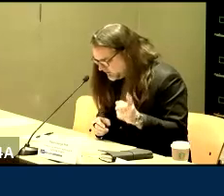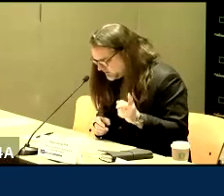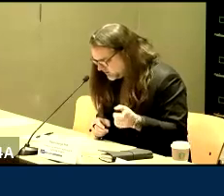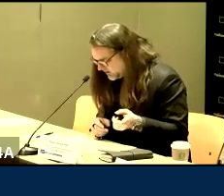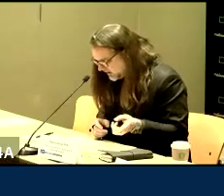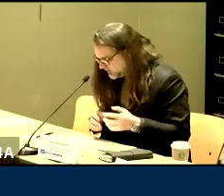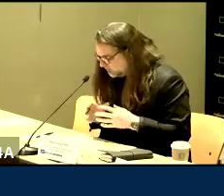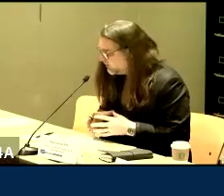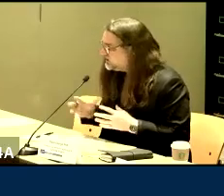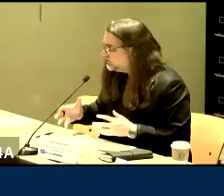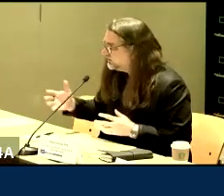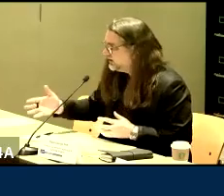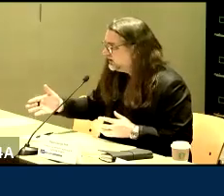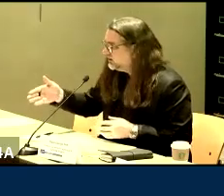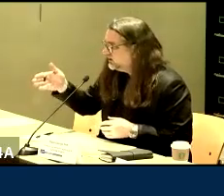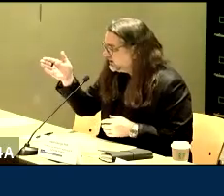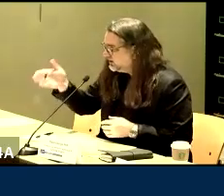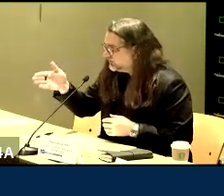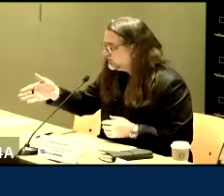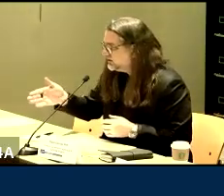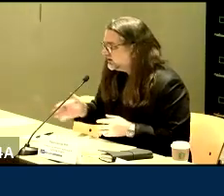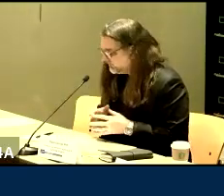We started out with multi-year funding in the first year.